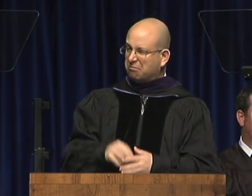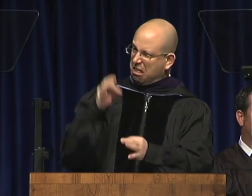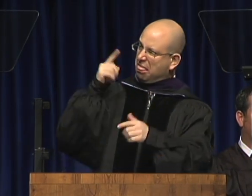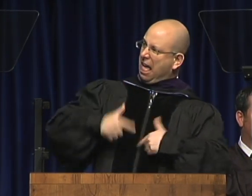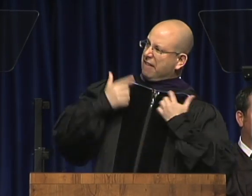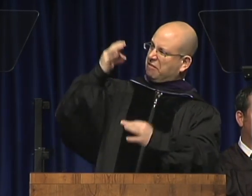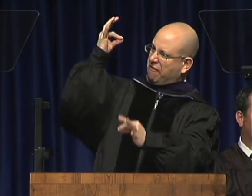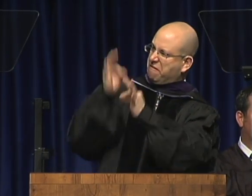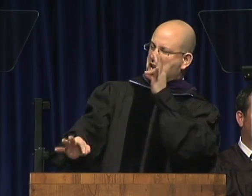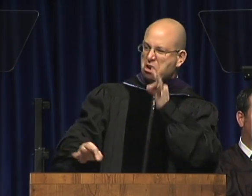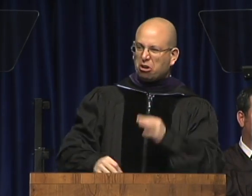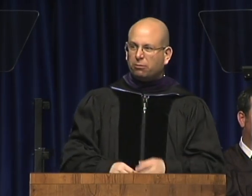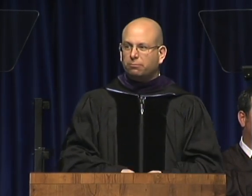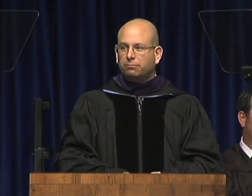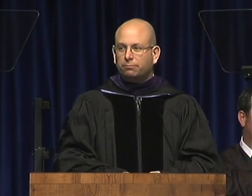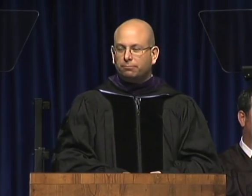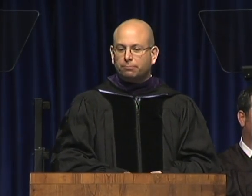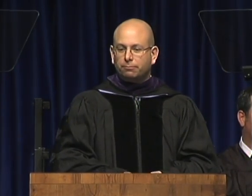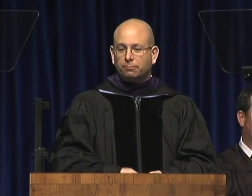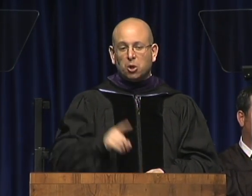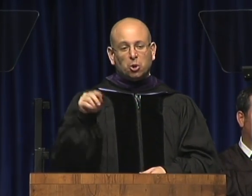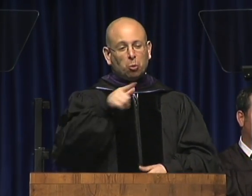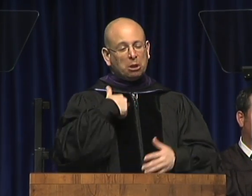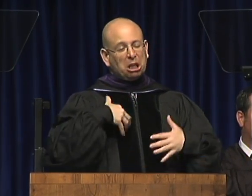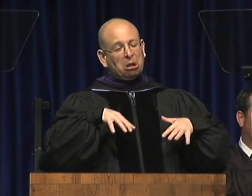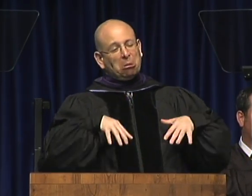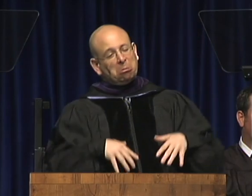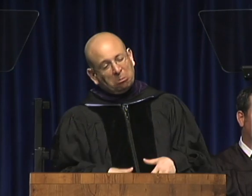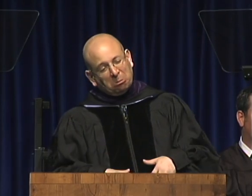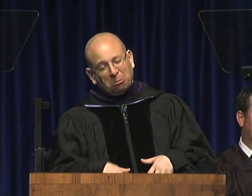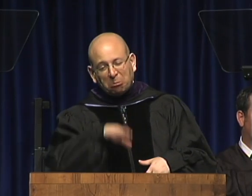about how unfair life is?